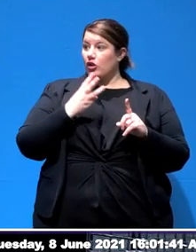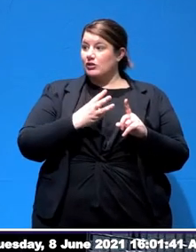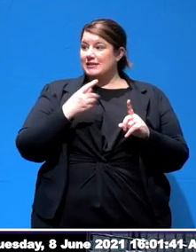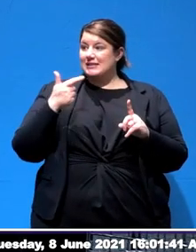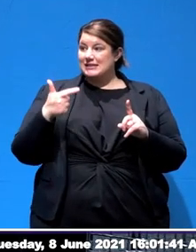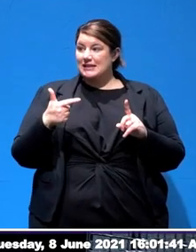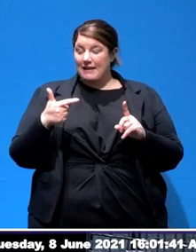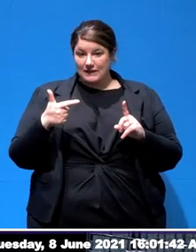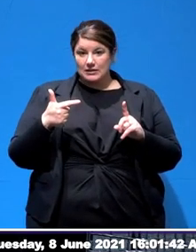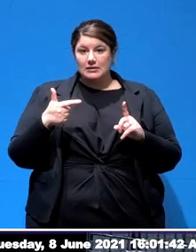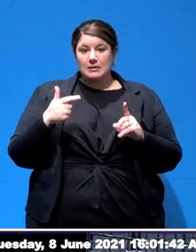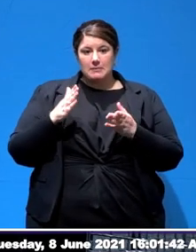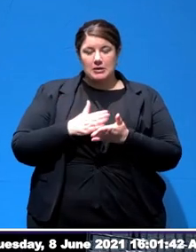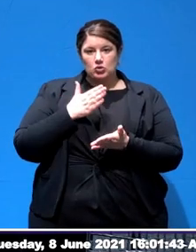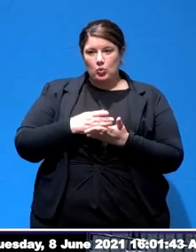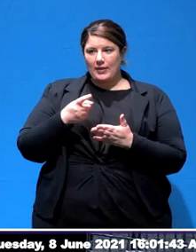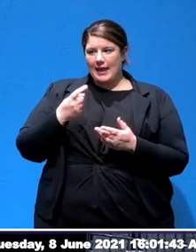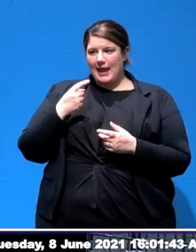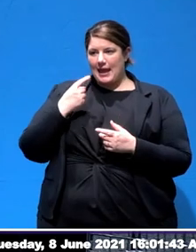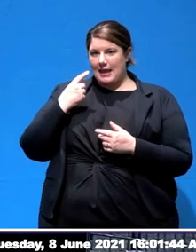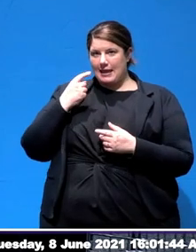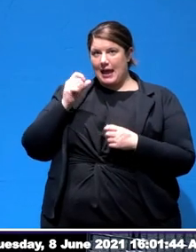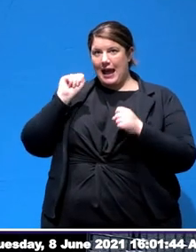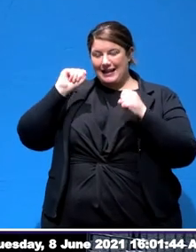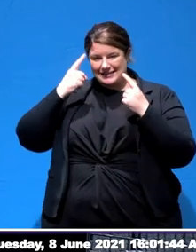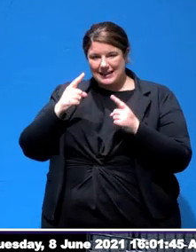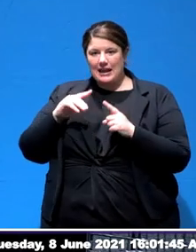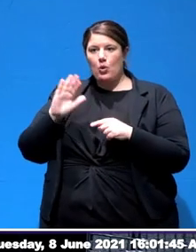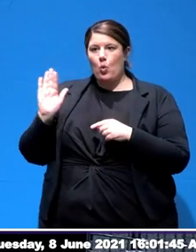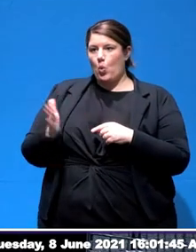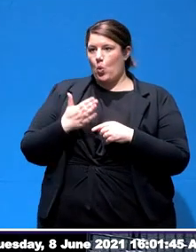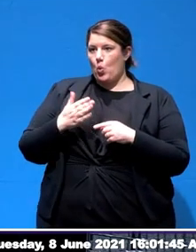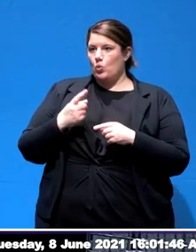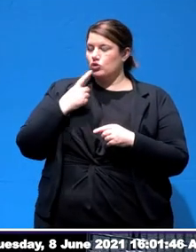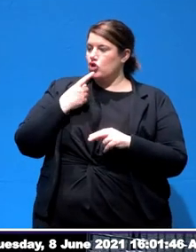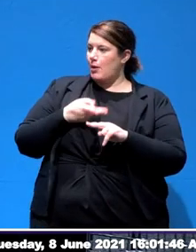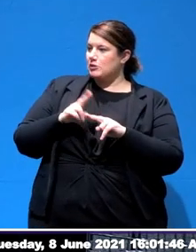understand, recognise and name all forms of abuse and neglect?